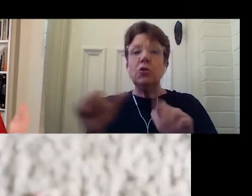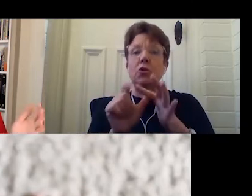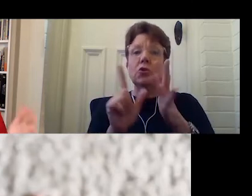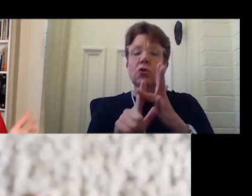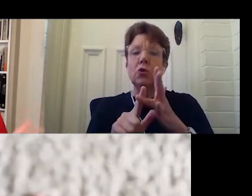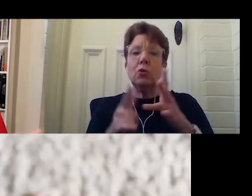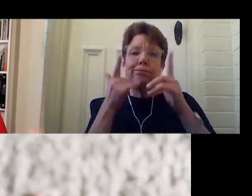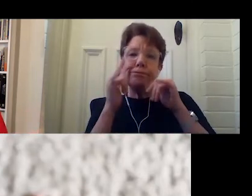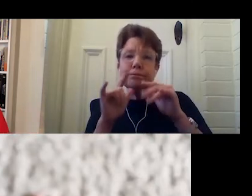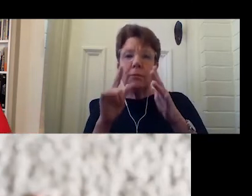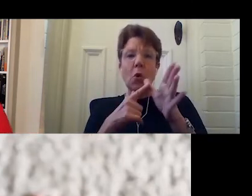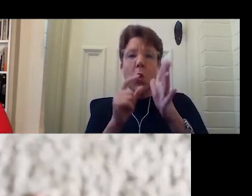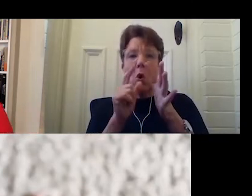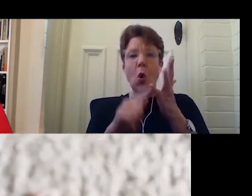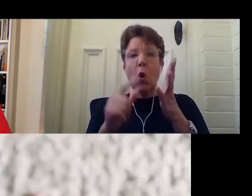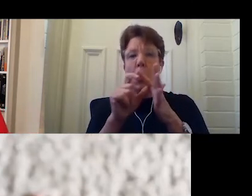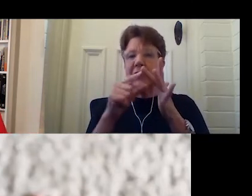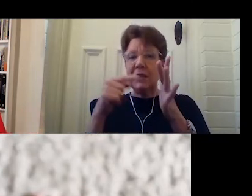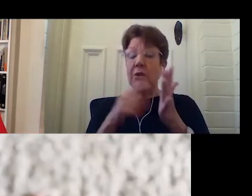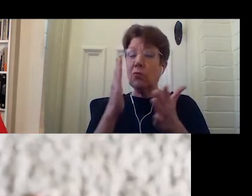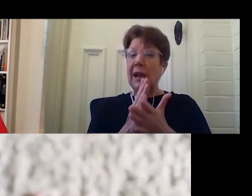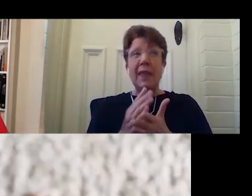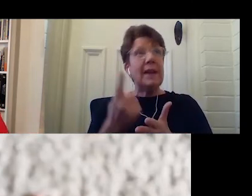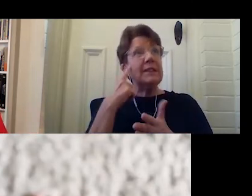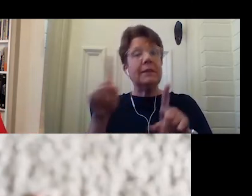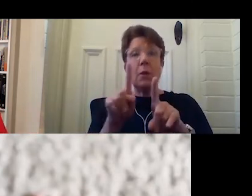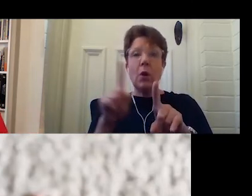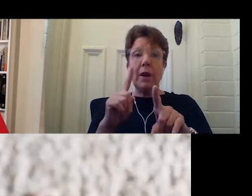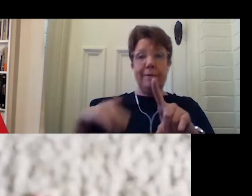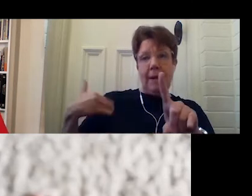sounds like what I have been talking about but I suggest you approach it